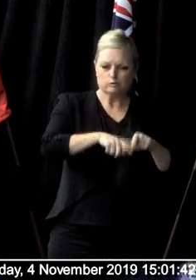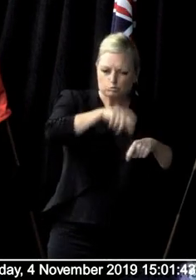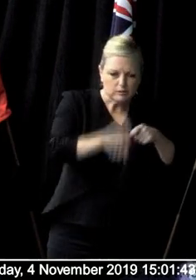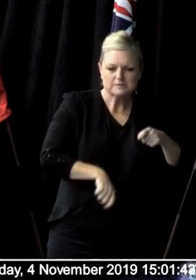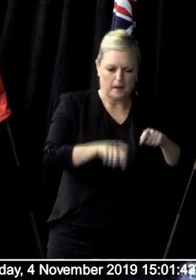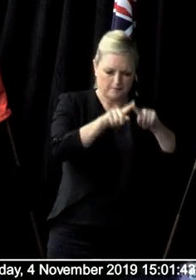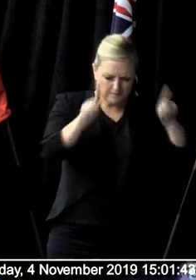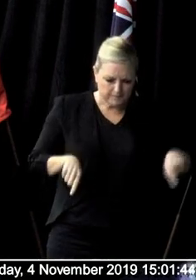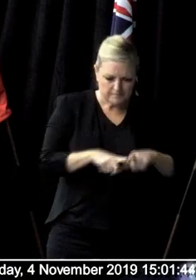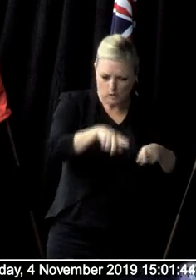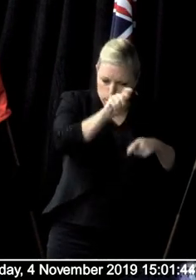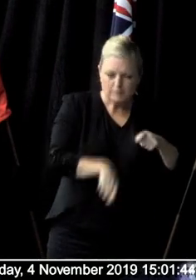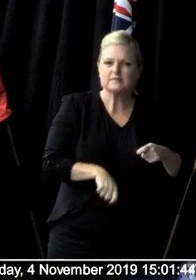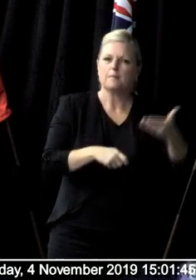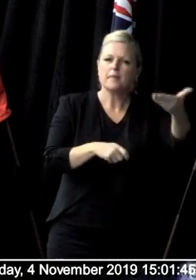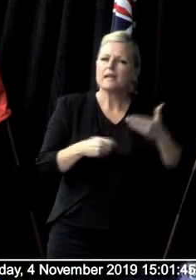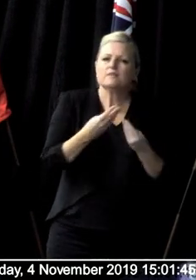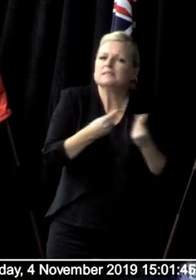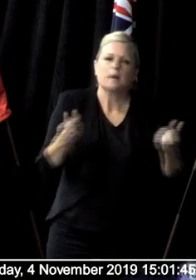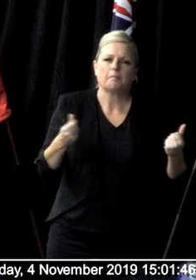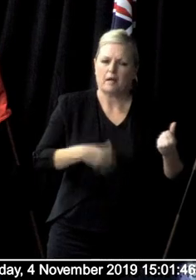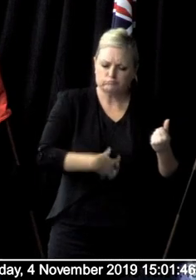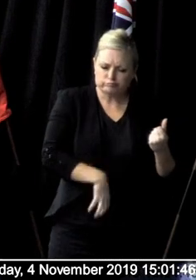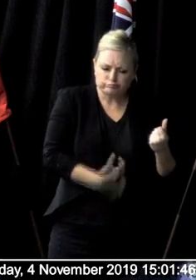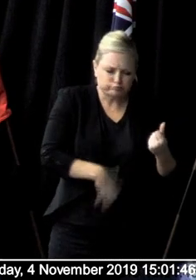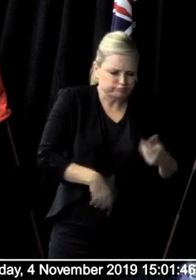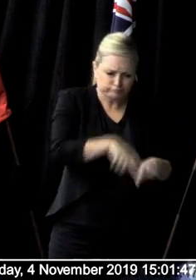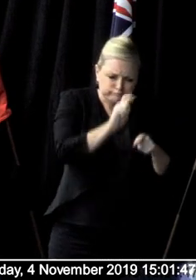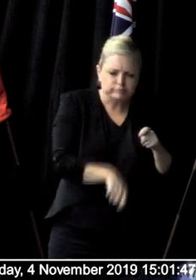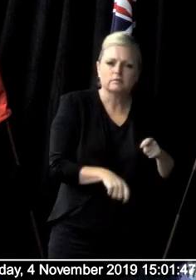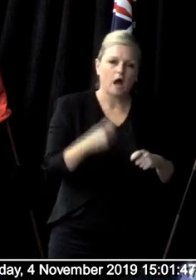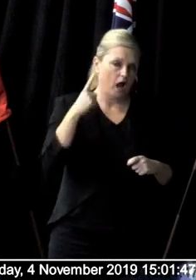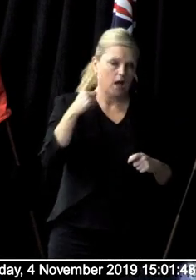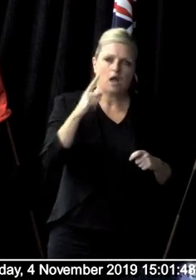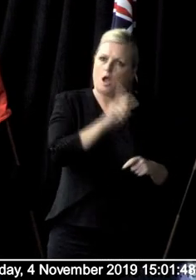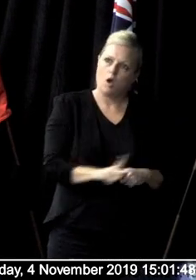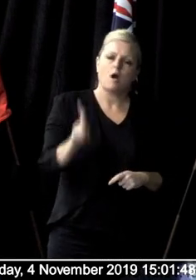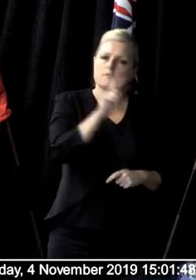presented to them, year-in, yearout actually, being stuck on the same maths